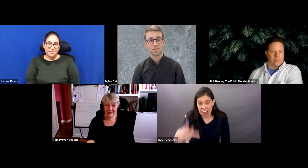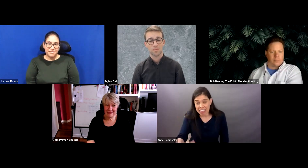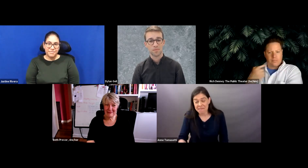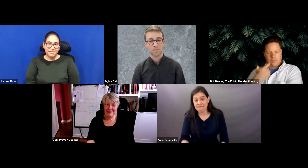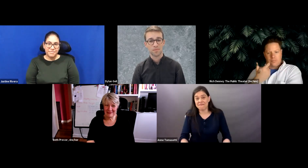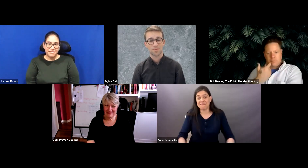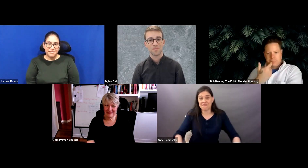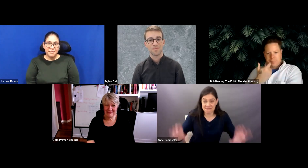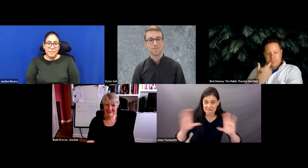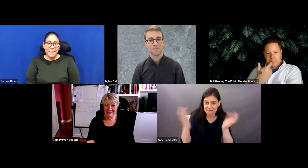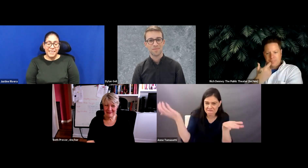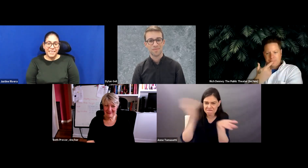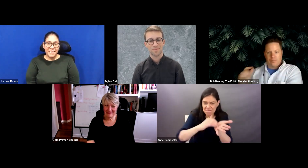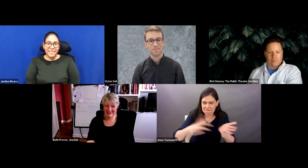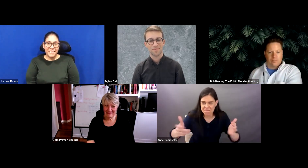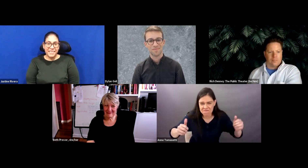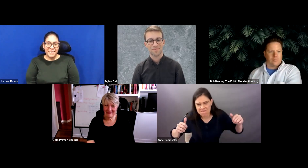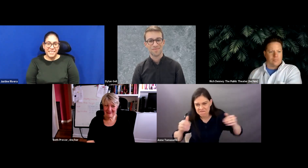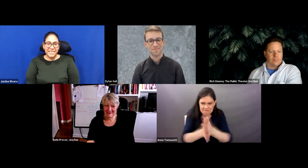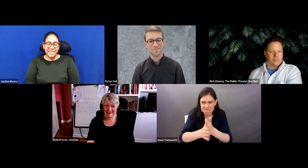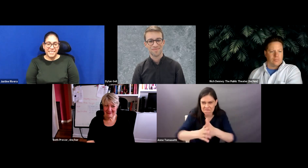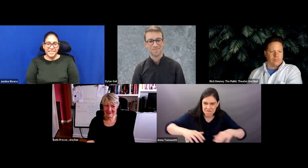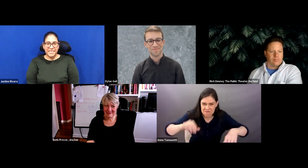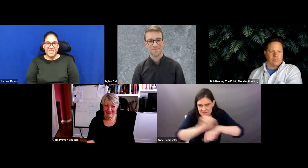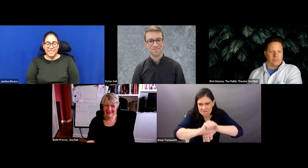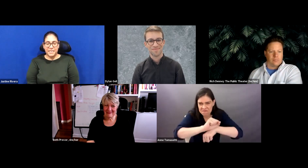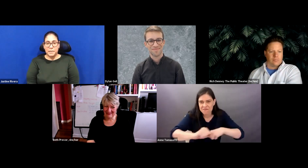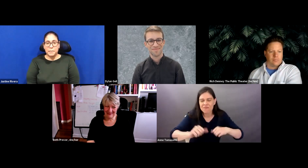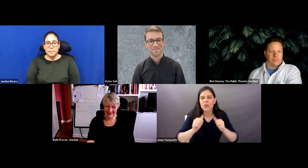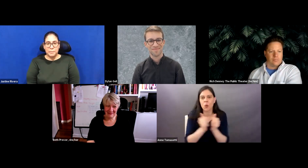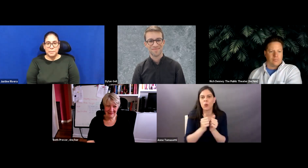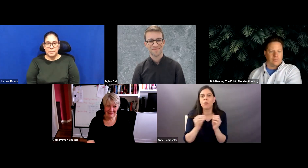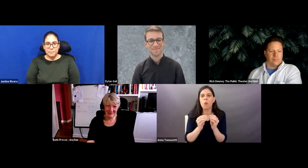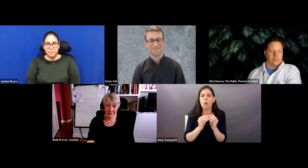video. And he reluctantly did it again, and he put on his